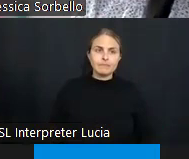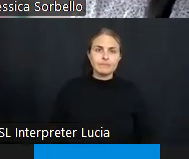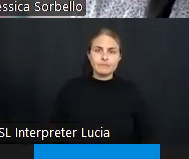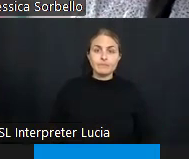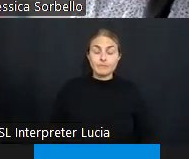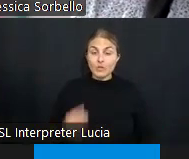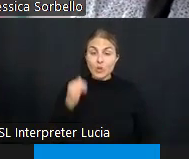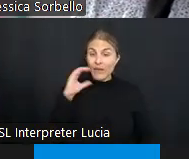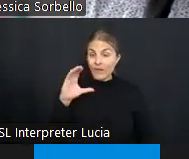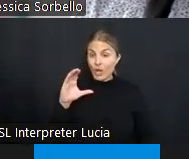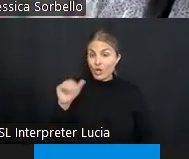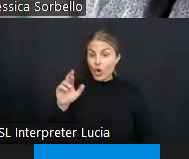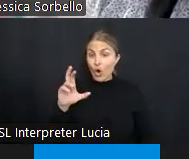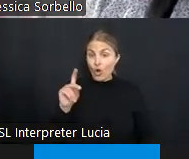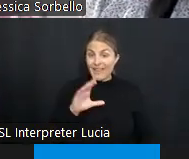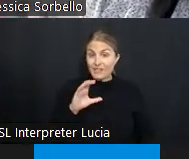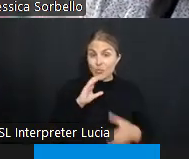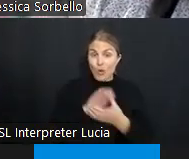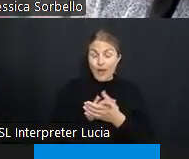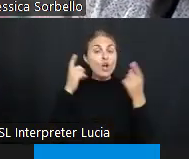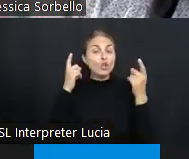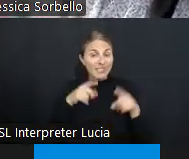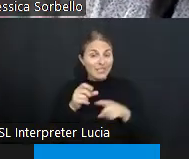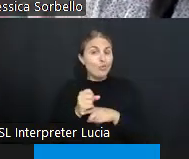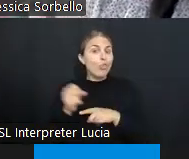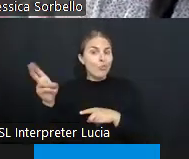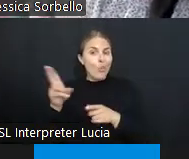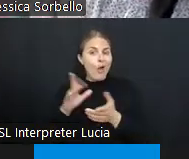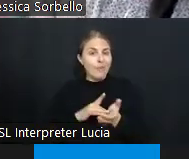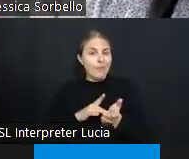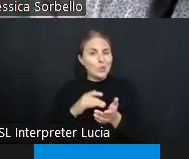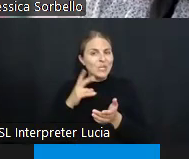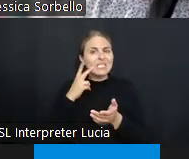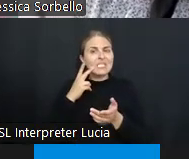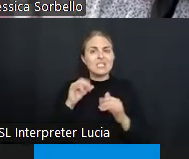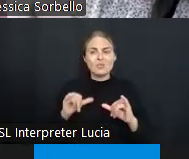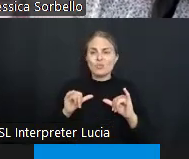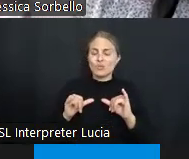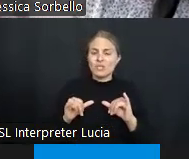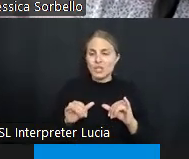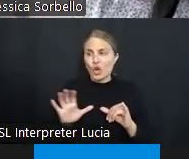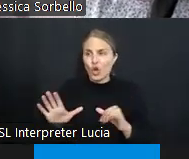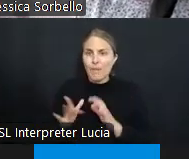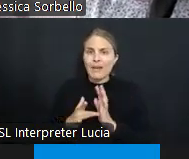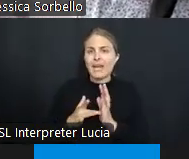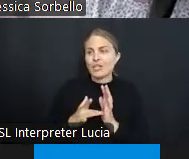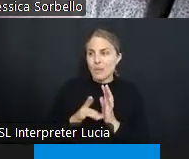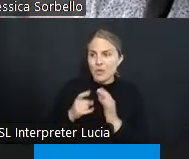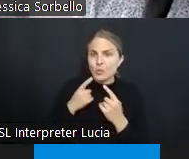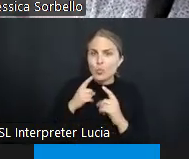to see, wait a men her meds must work better than mine. Maybe removing that safely from the house is that way to